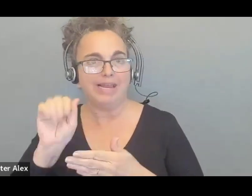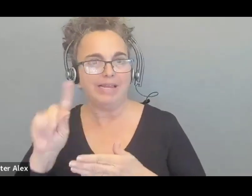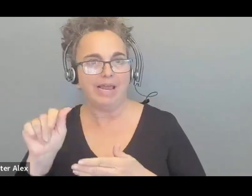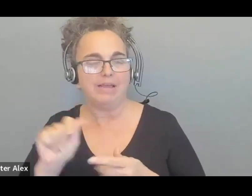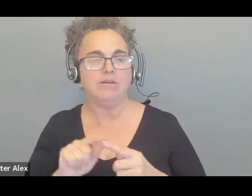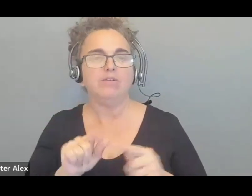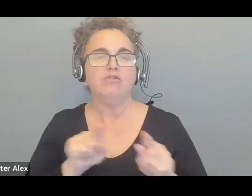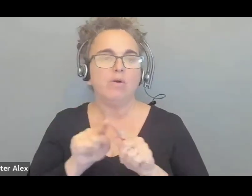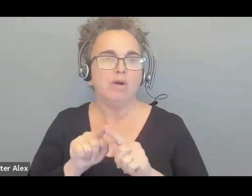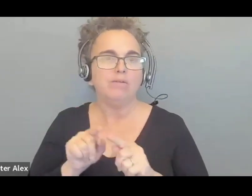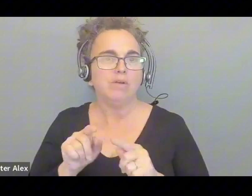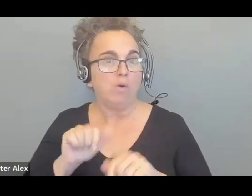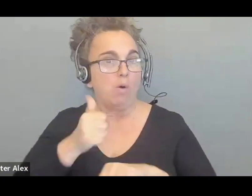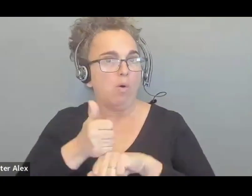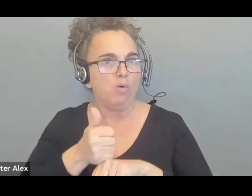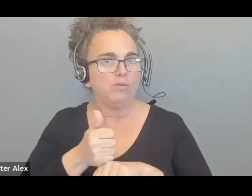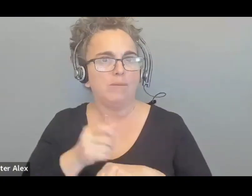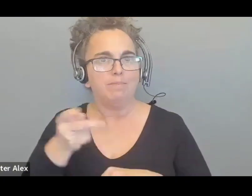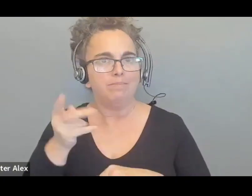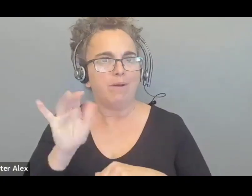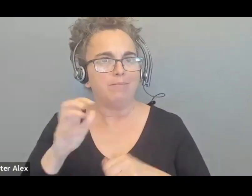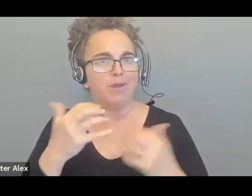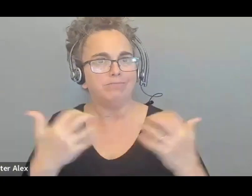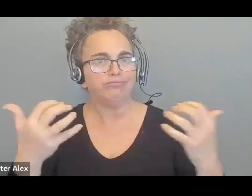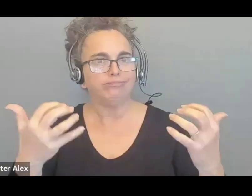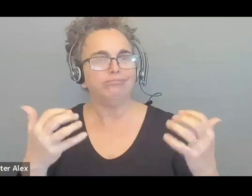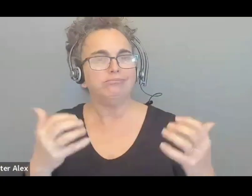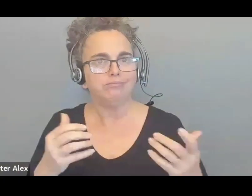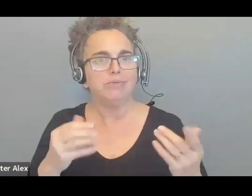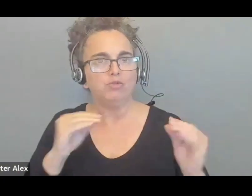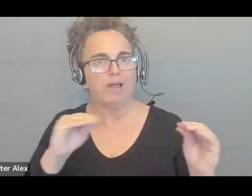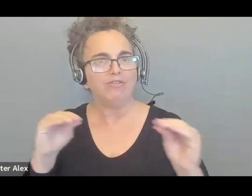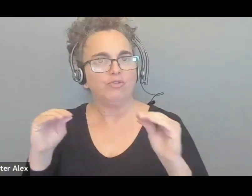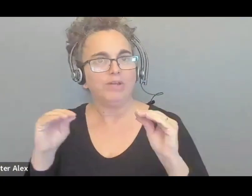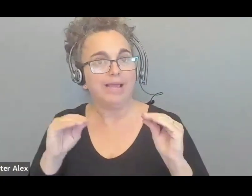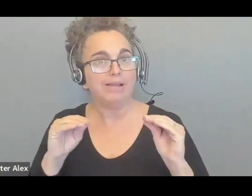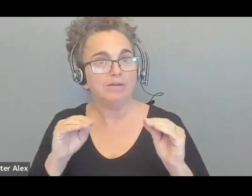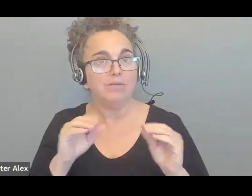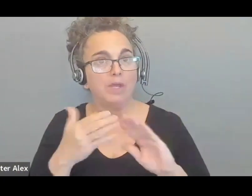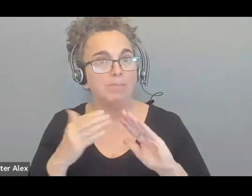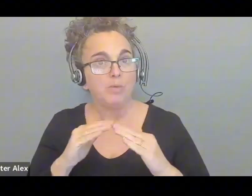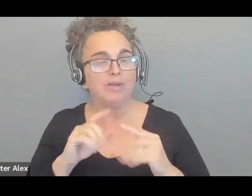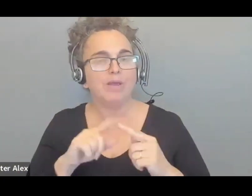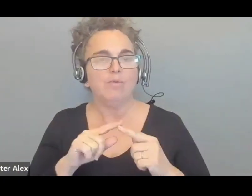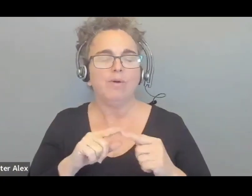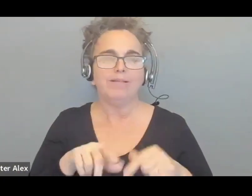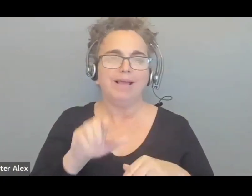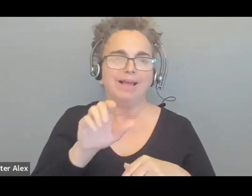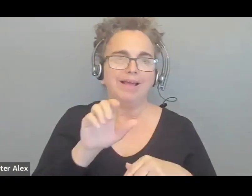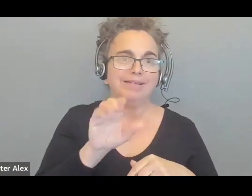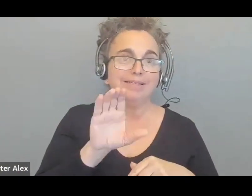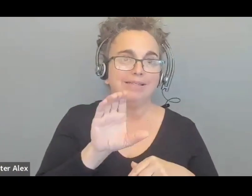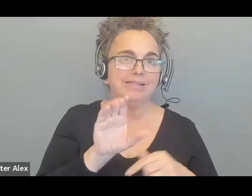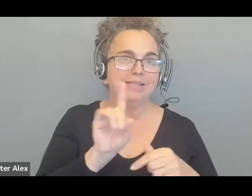and hosts public forums to educate the community on disability rights and compliance, garnering the interest of hundreds